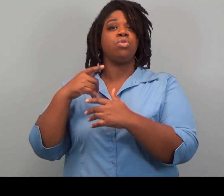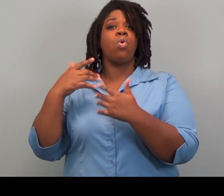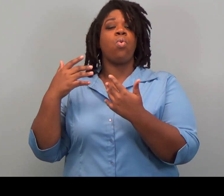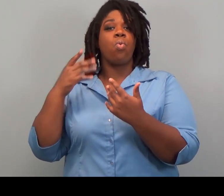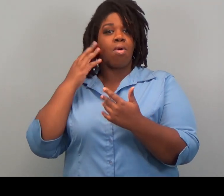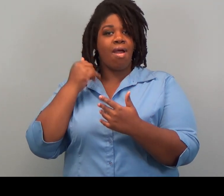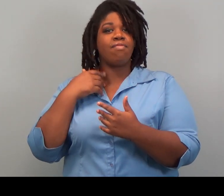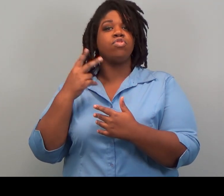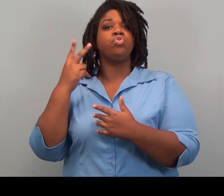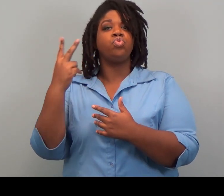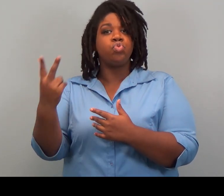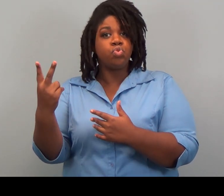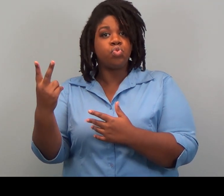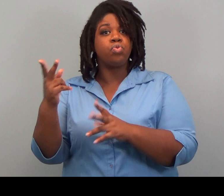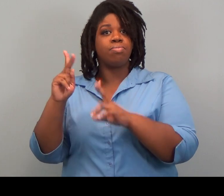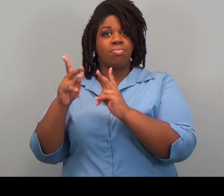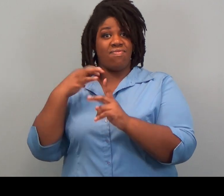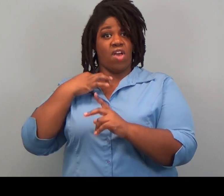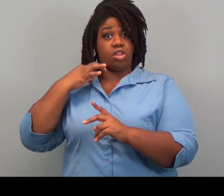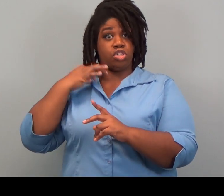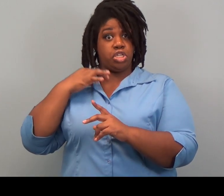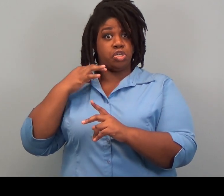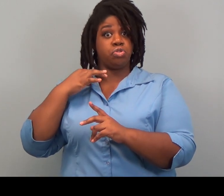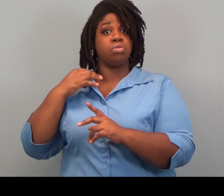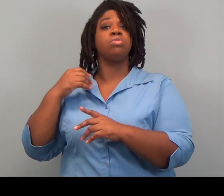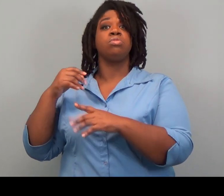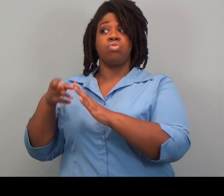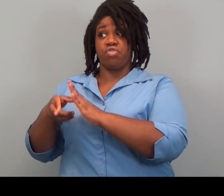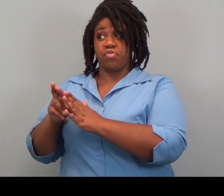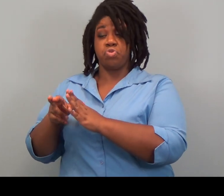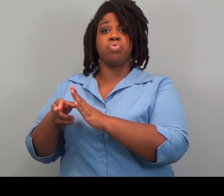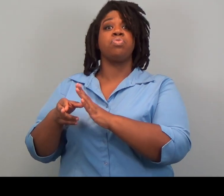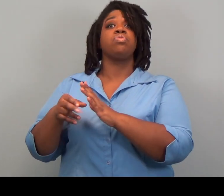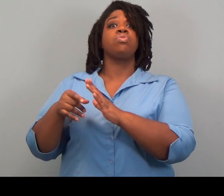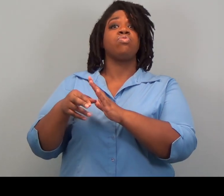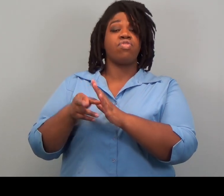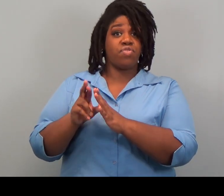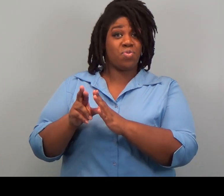And then overseen, supervised, by myself